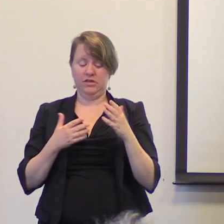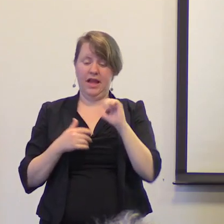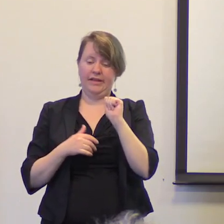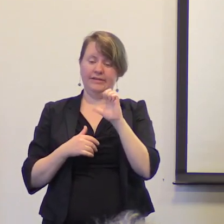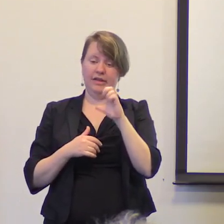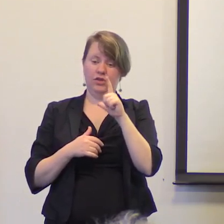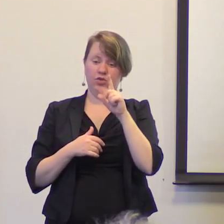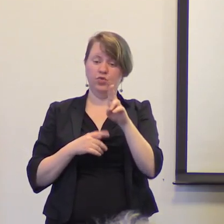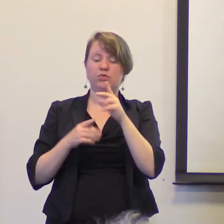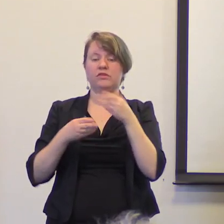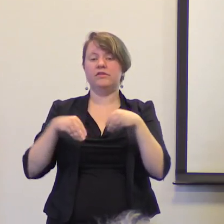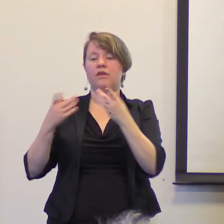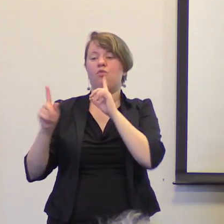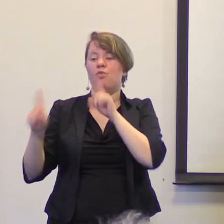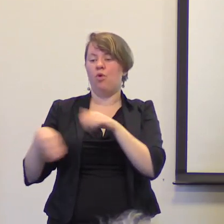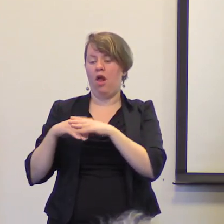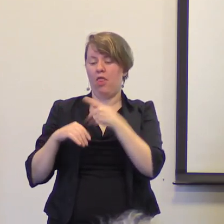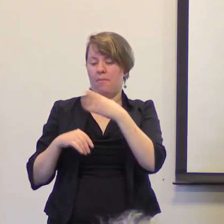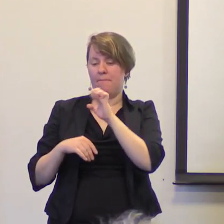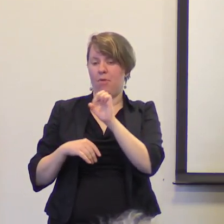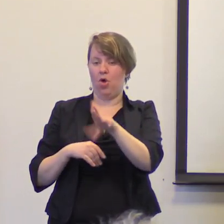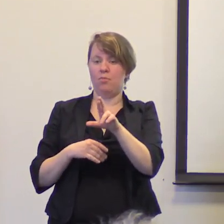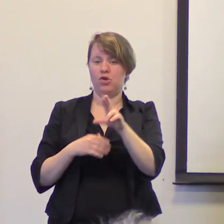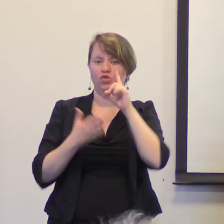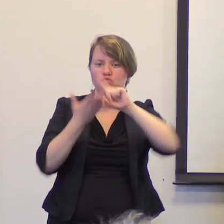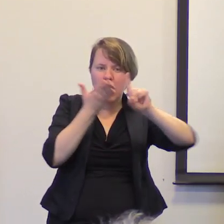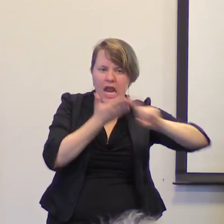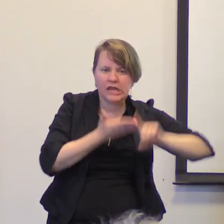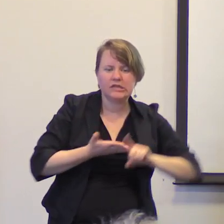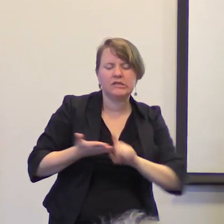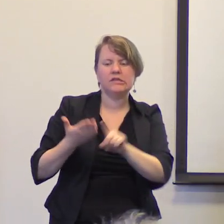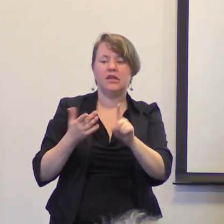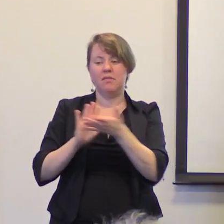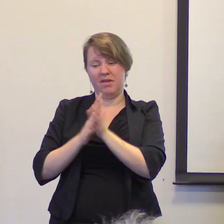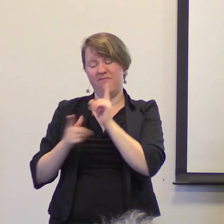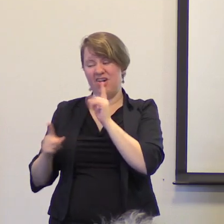the Palmer Raids because initially, the Palmer Raids had been extremely popular with the public.